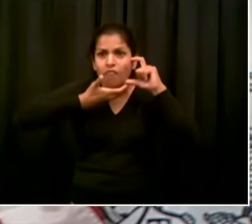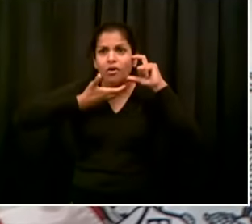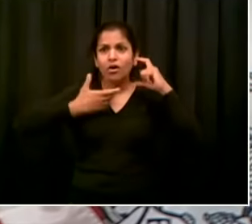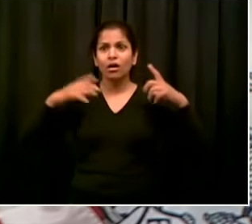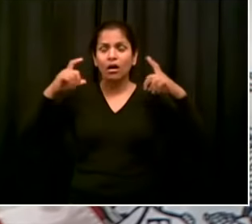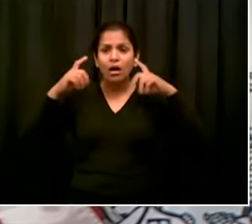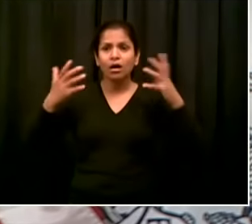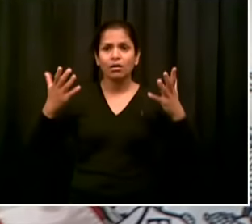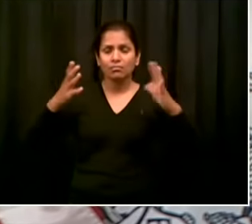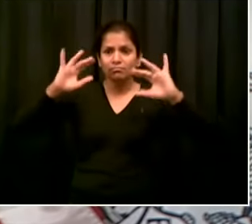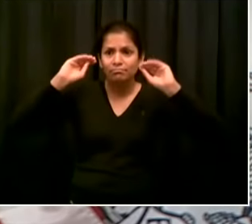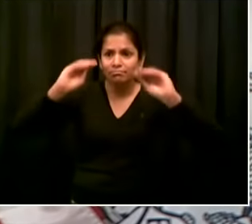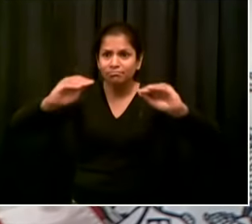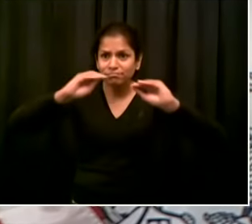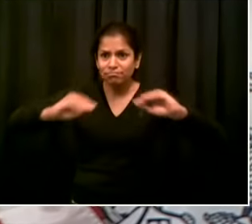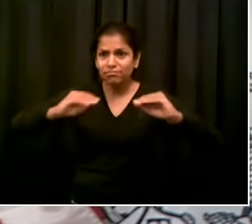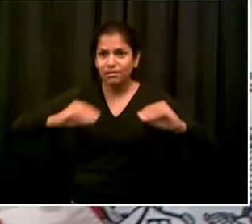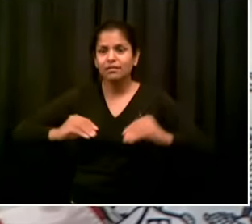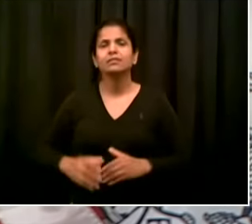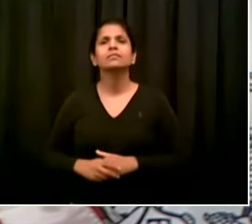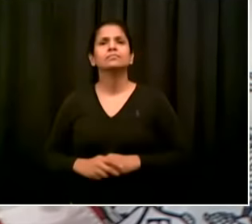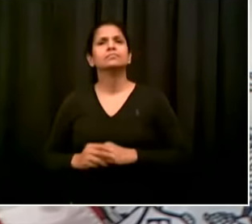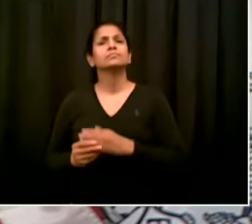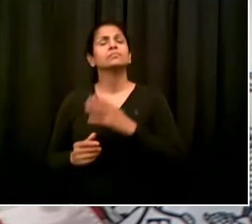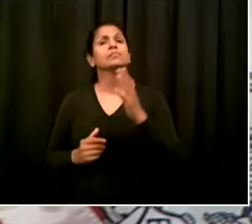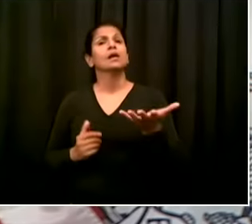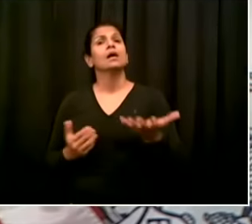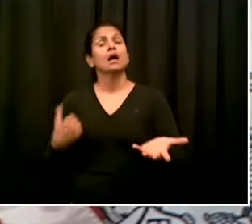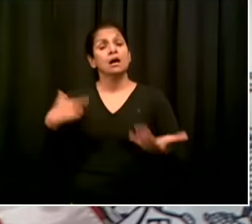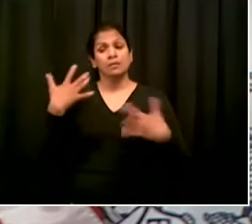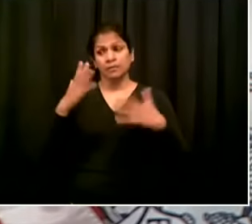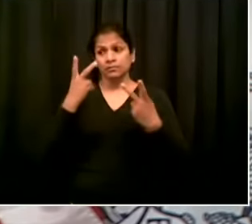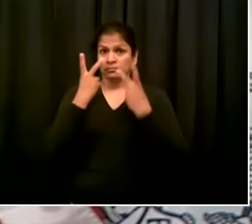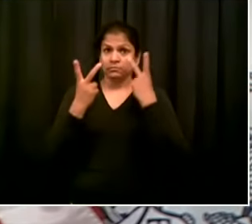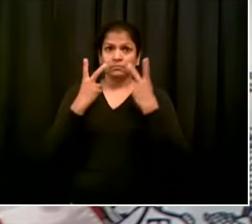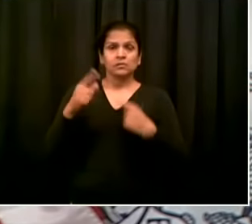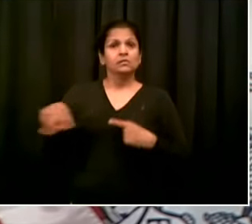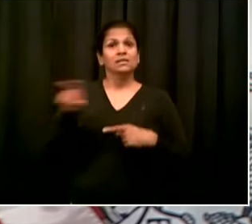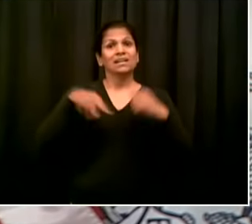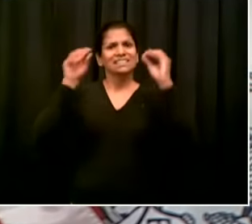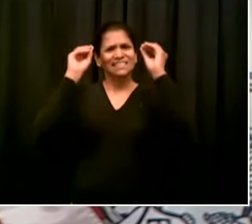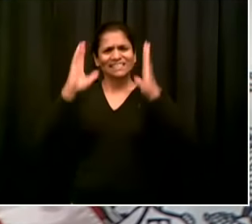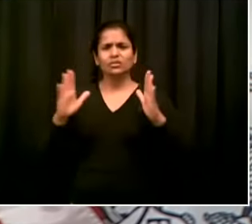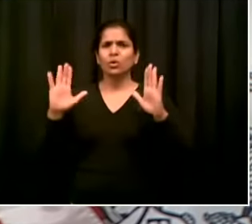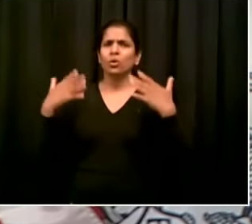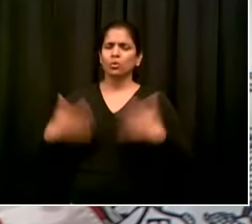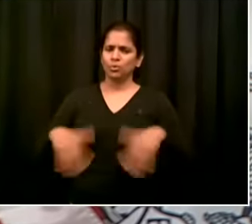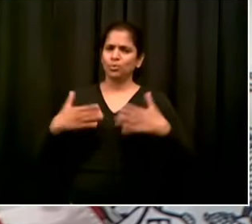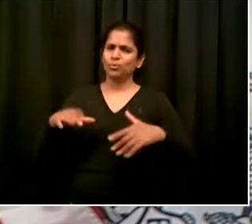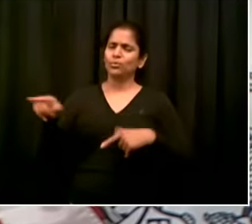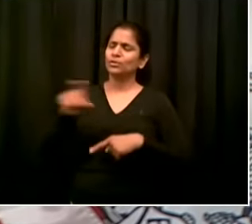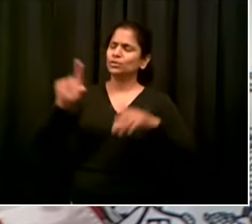TOOLS INCLUDING TOTTENVILLE AND SUSAN WAGNER WHO HAD TO GO TO REMTEO LEARNING BECAUSE THEY DO NOT HAVE ENOUGH TEACHERS.